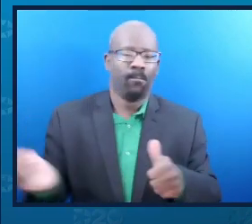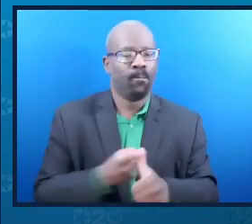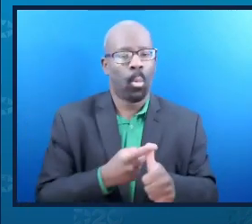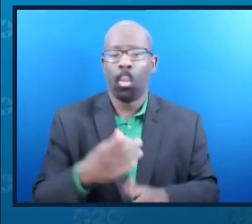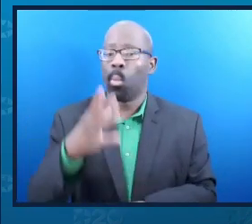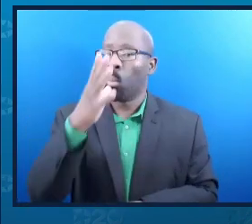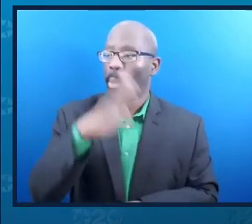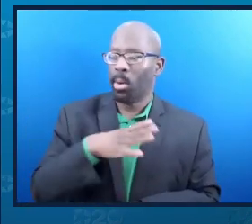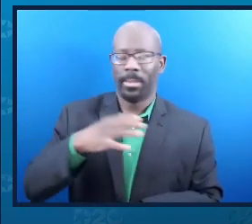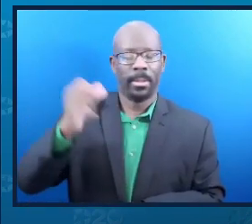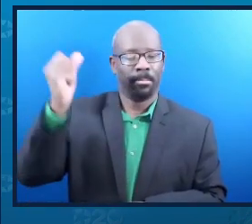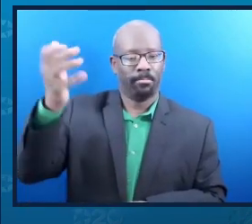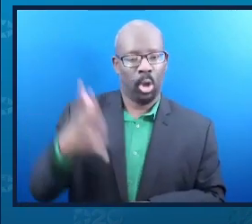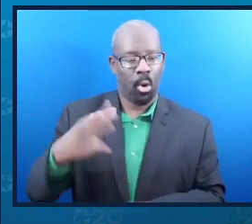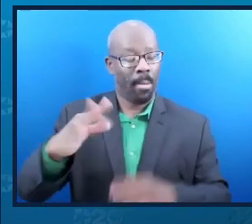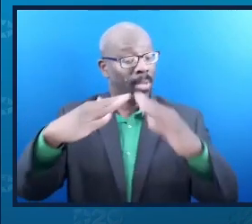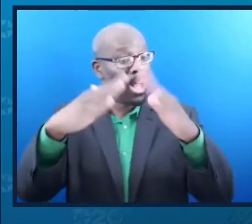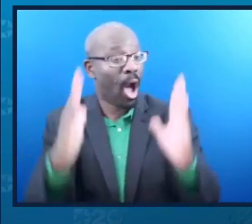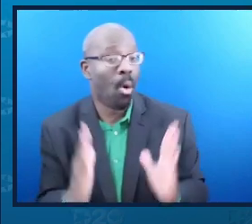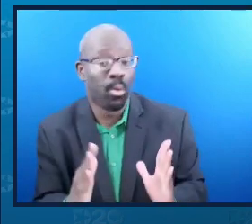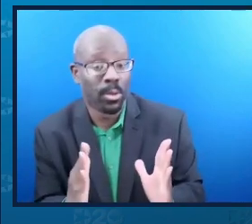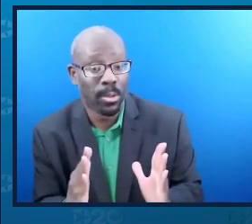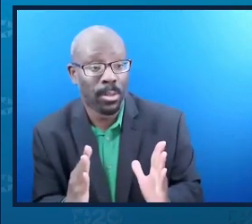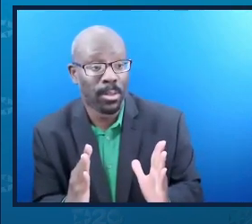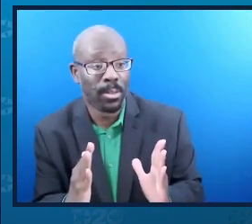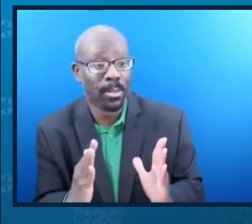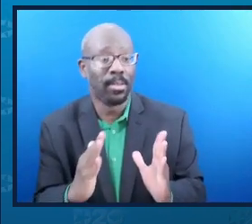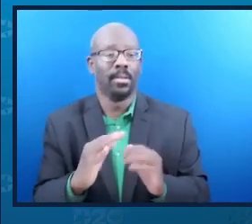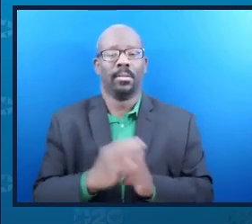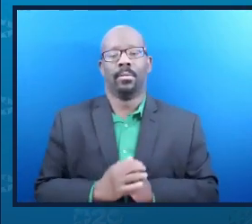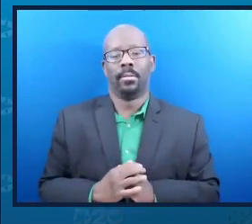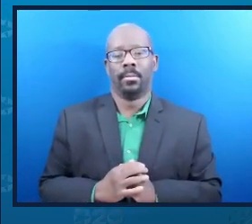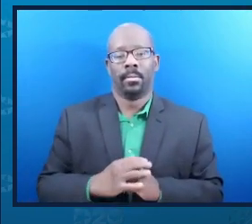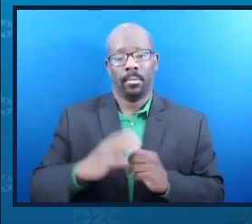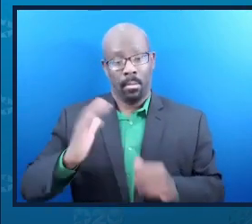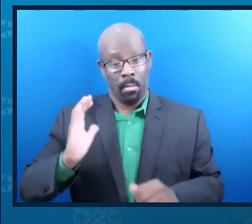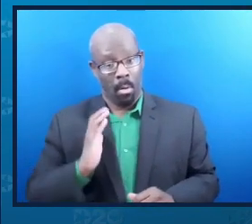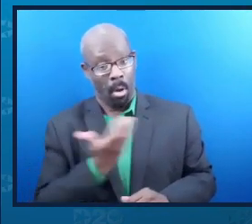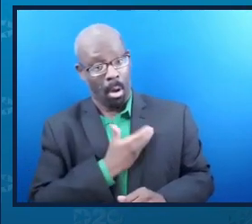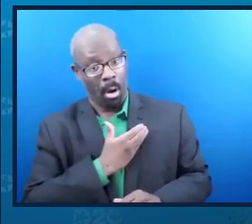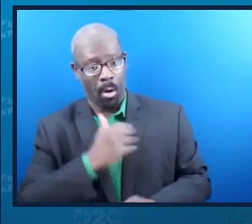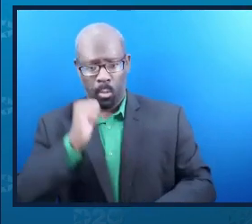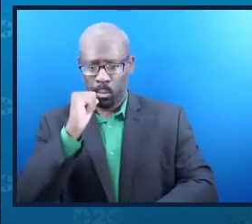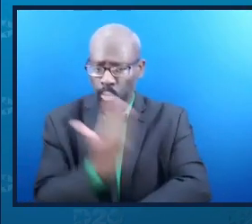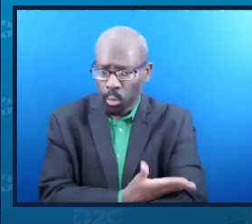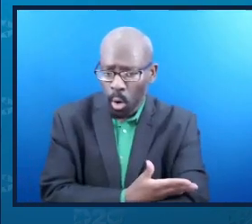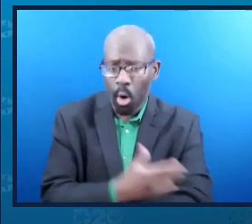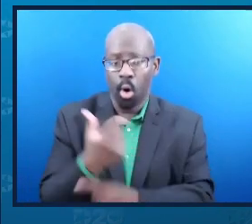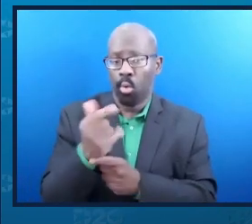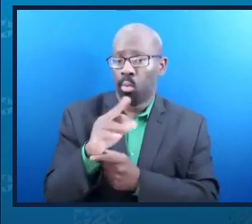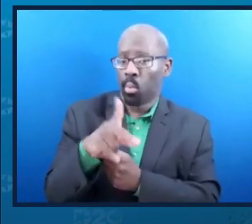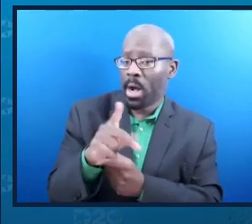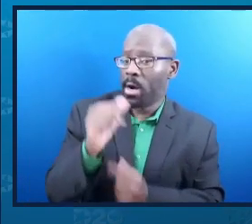HOUSE. FOR OUR DAUGHTERS, AND OUR